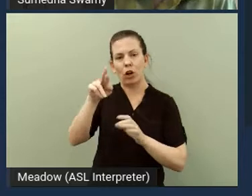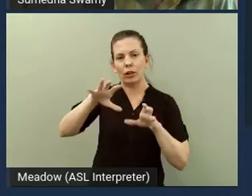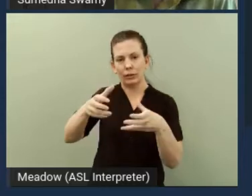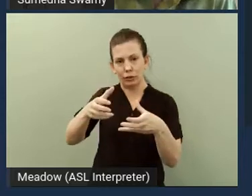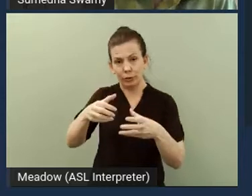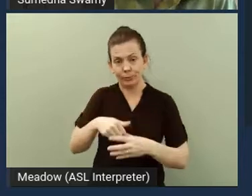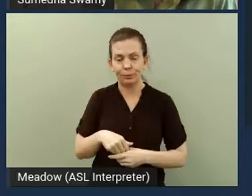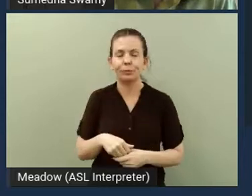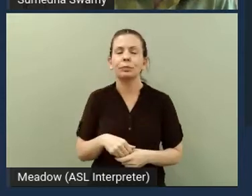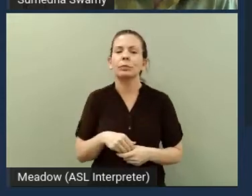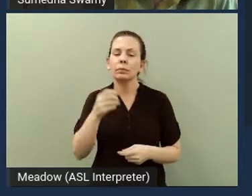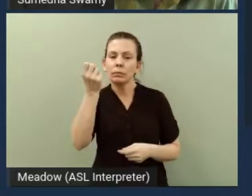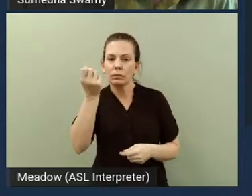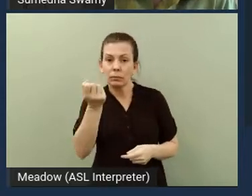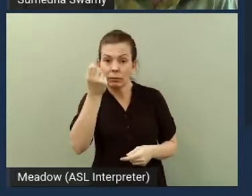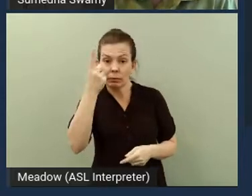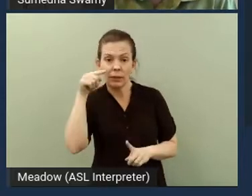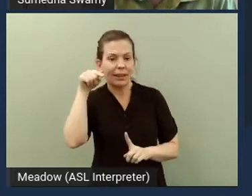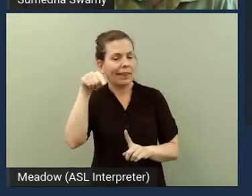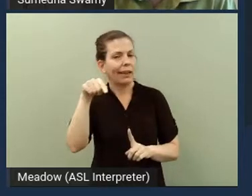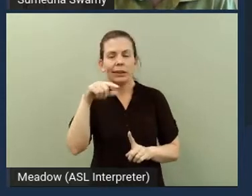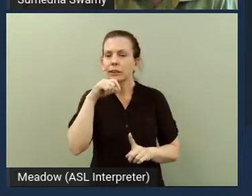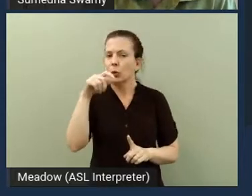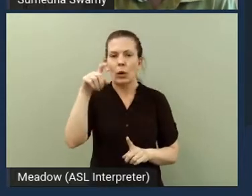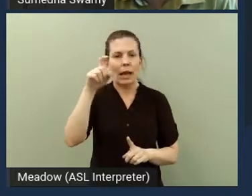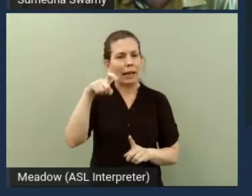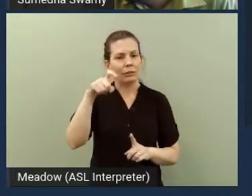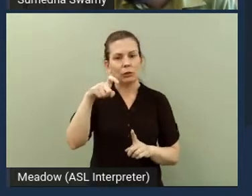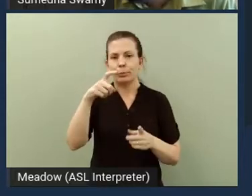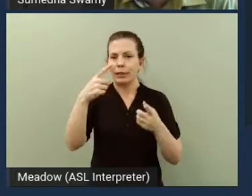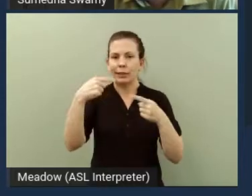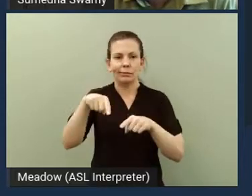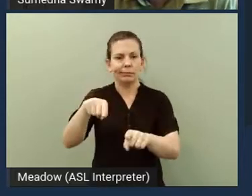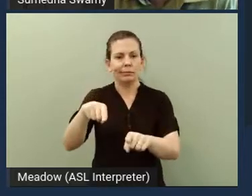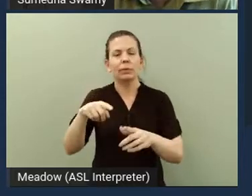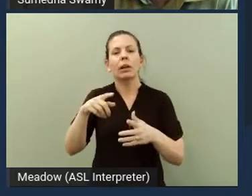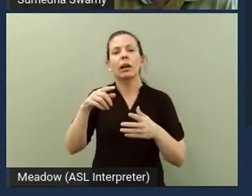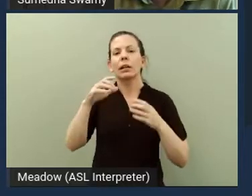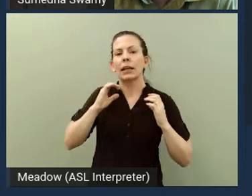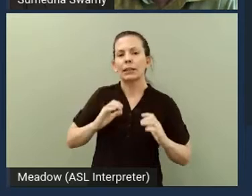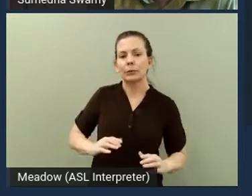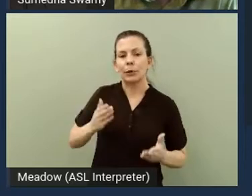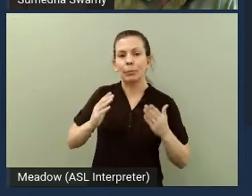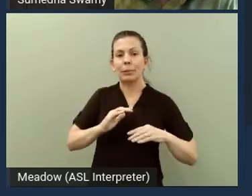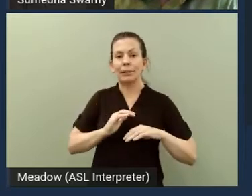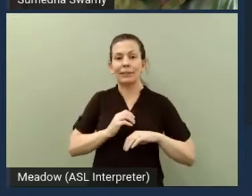Now, this doesn't have to be Kerberos. A customer may set up an EMR cluster